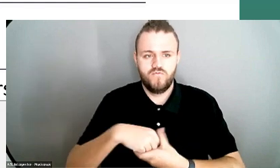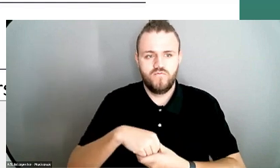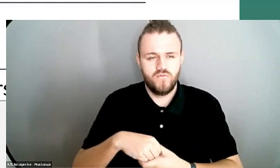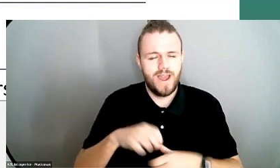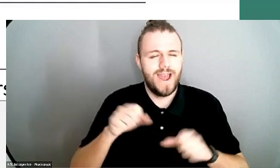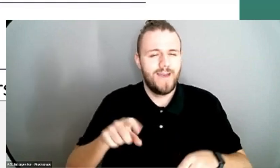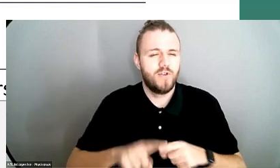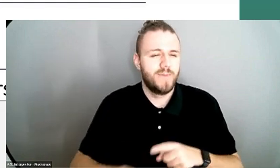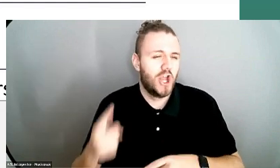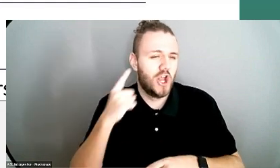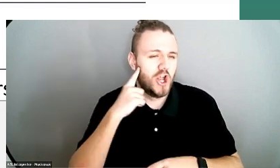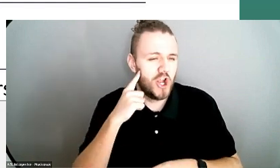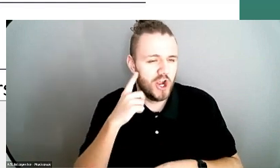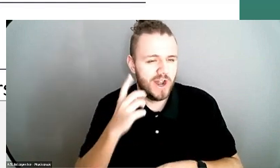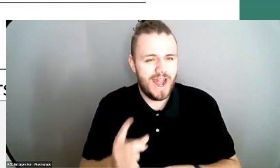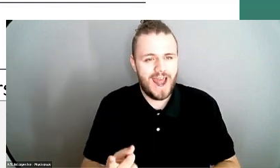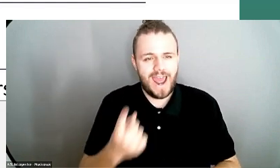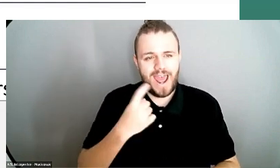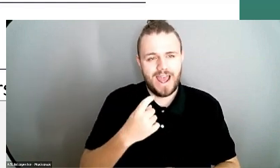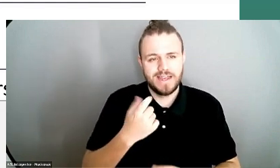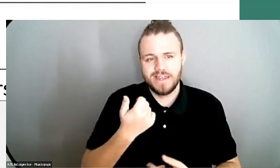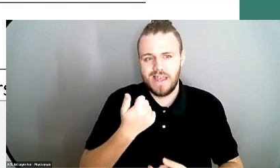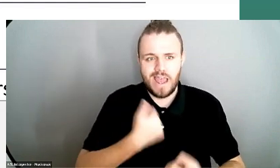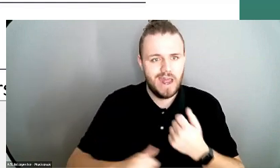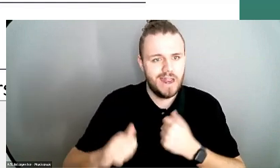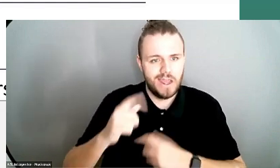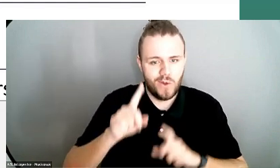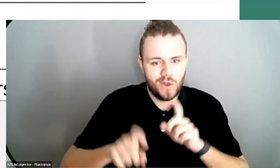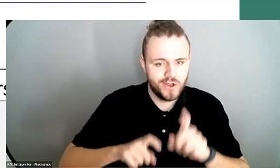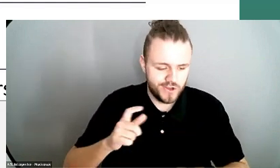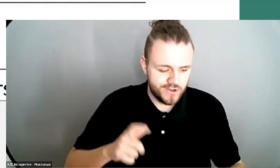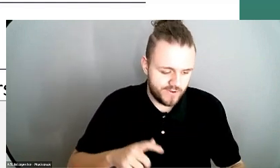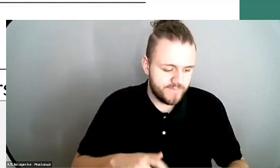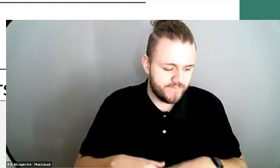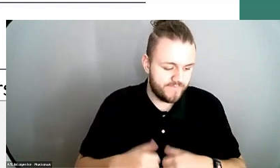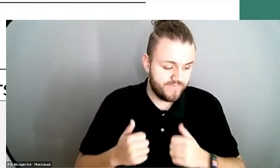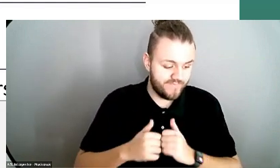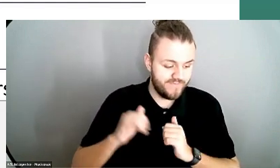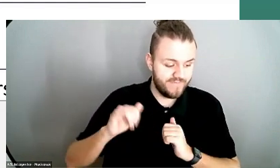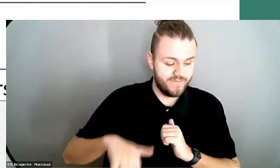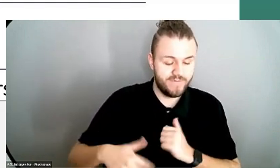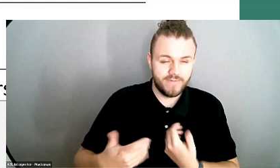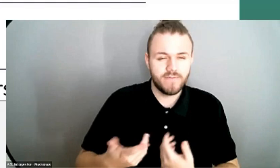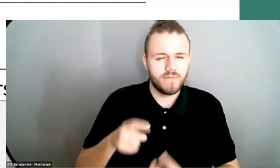to be able to ask questions. With that you have to obviously assess